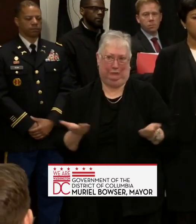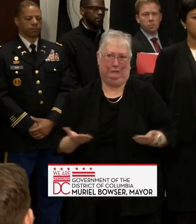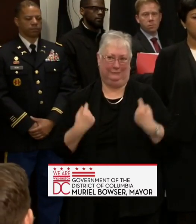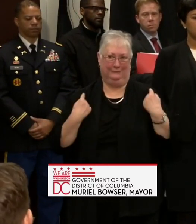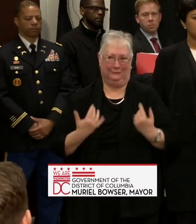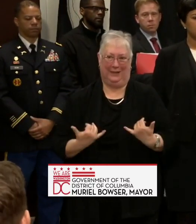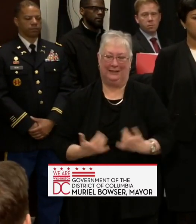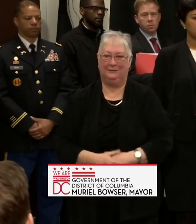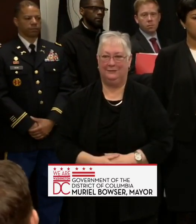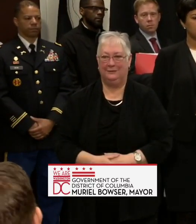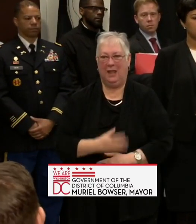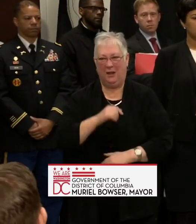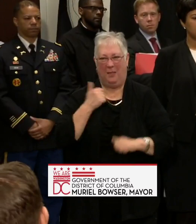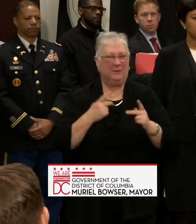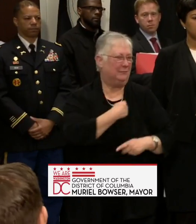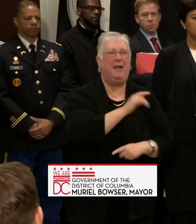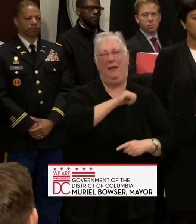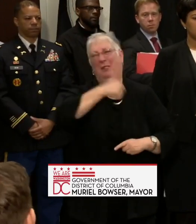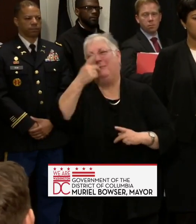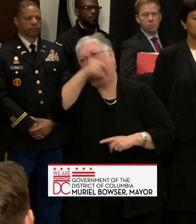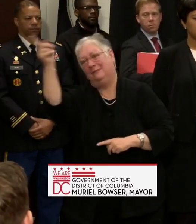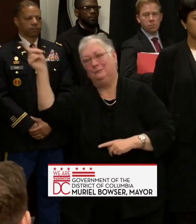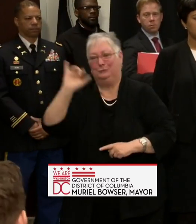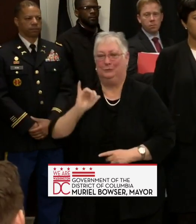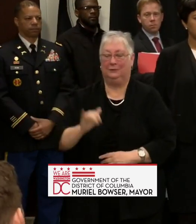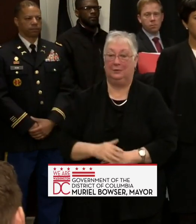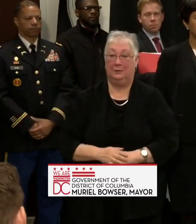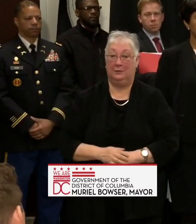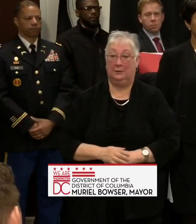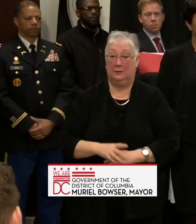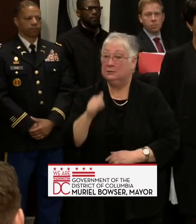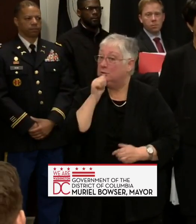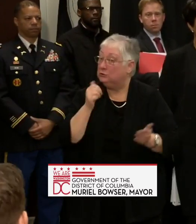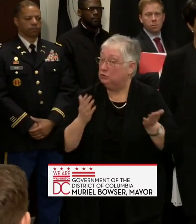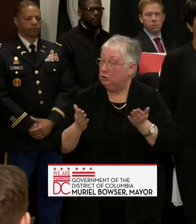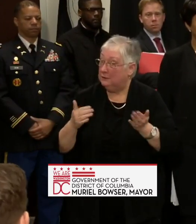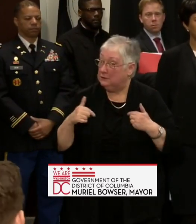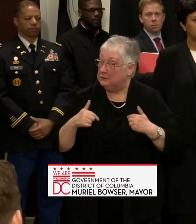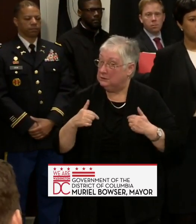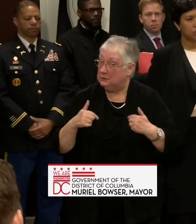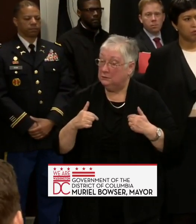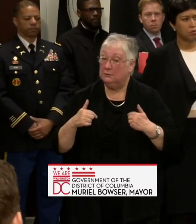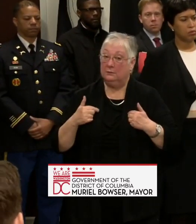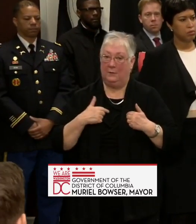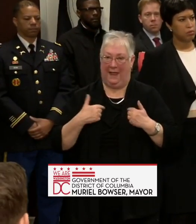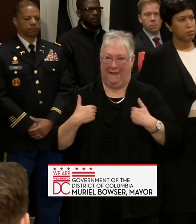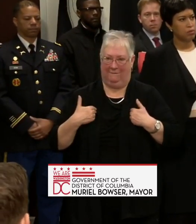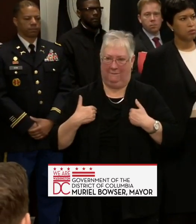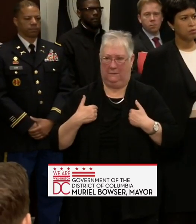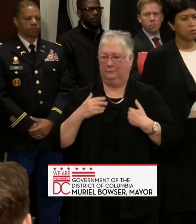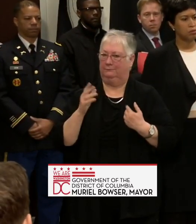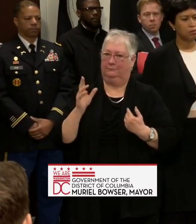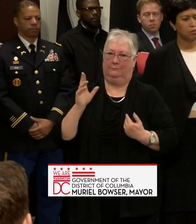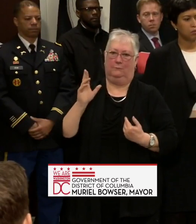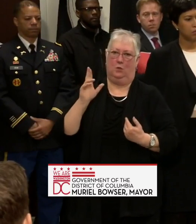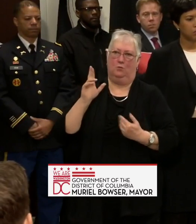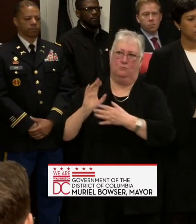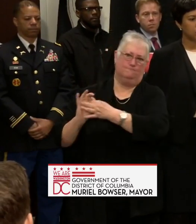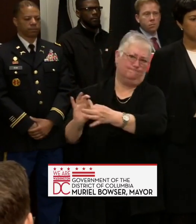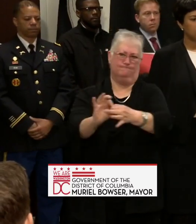AS MANY OTHER PARTNERS. THE SECRET SERVICE EMPLOYS A UNIFIED COMMAND MODEL. WE ESTABLISH AN EXECUTIVE